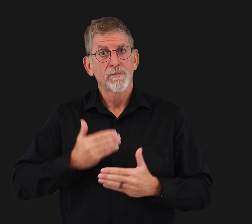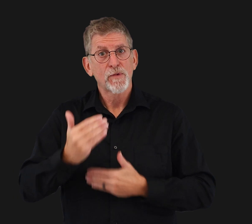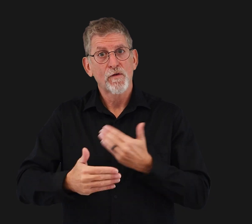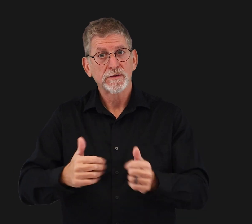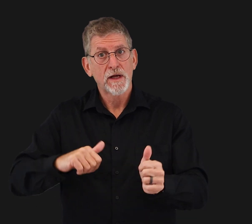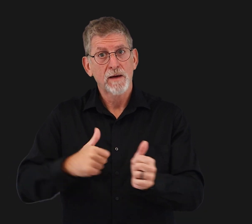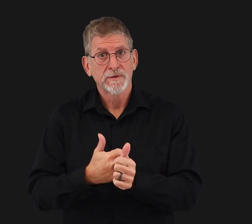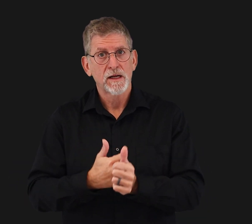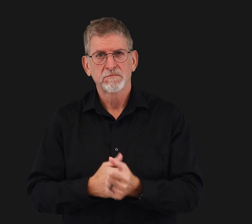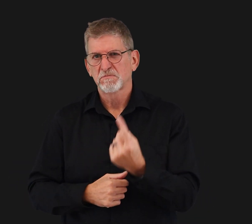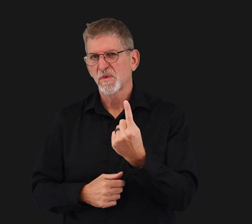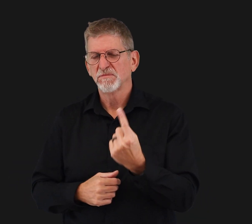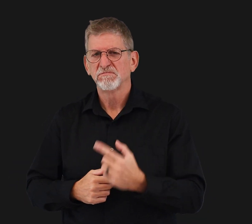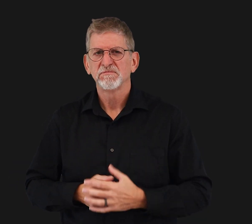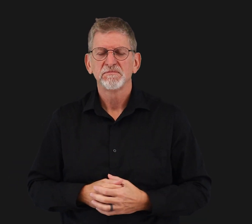Progress update: